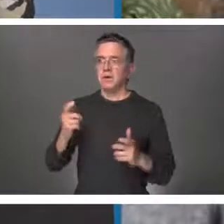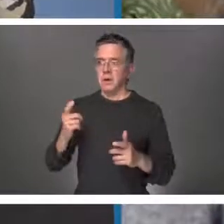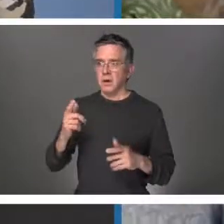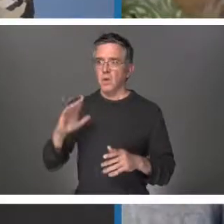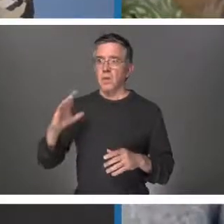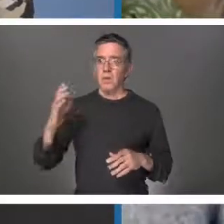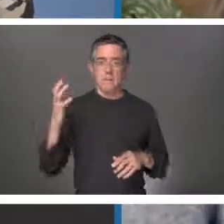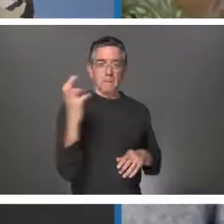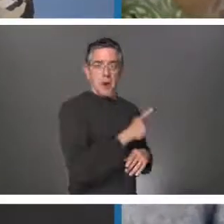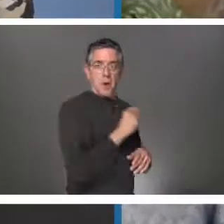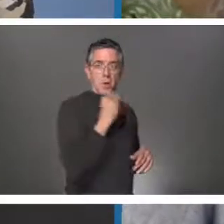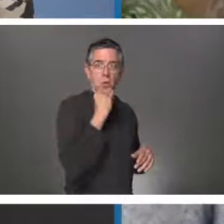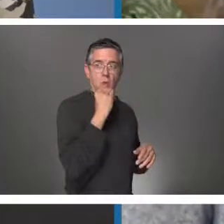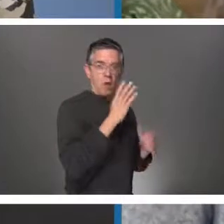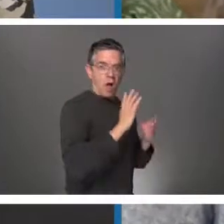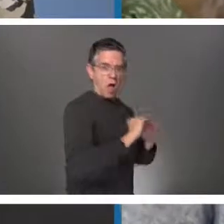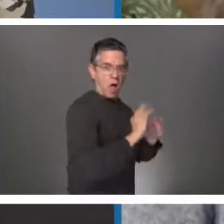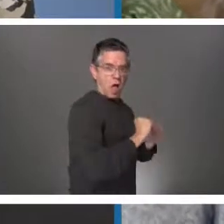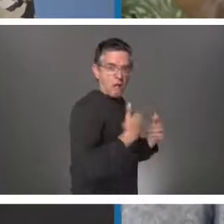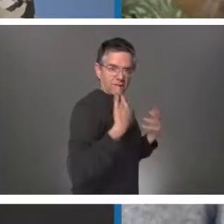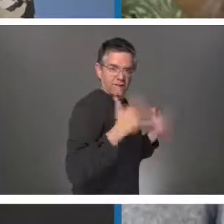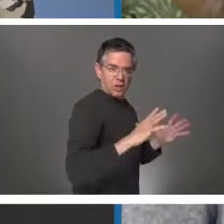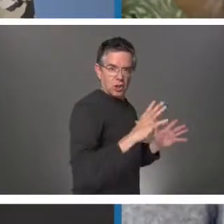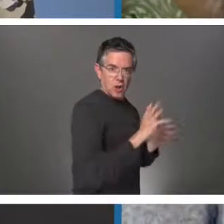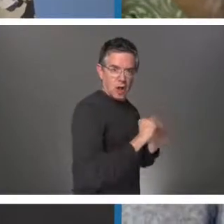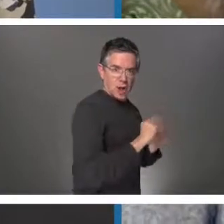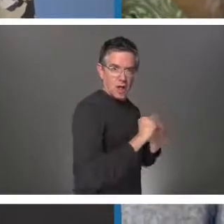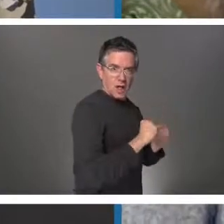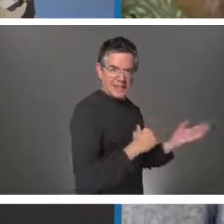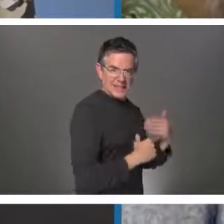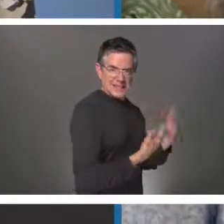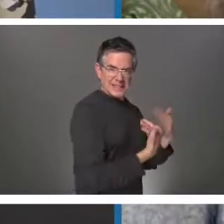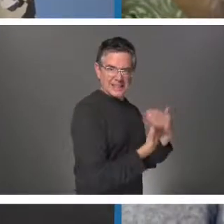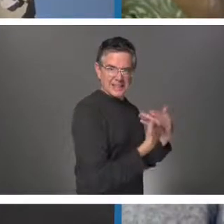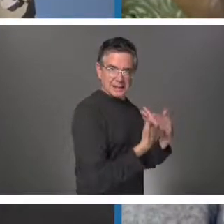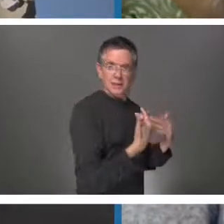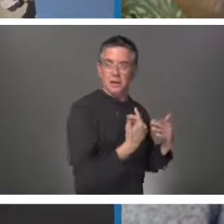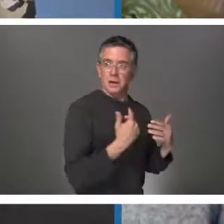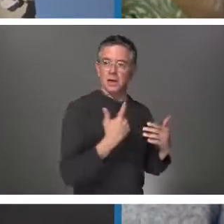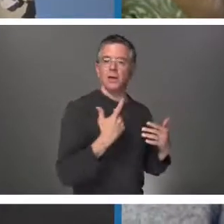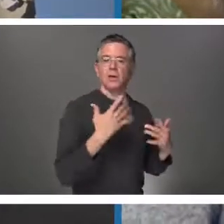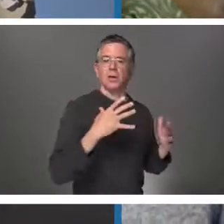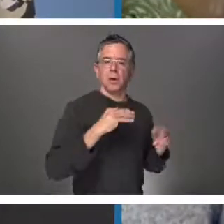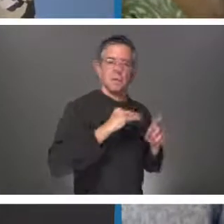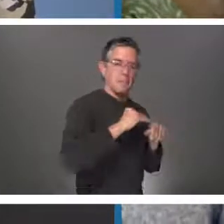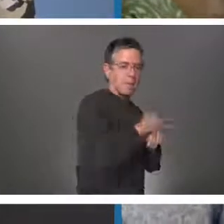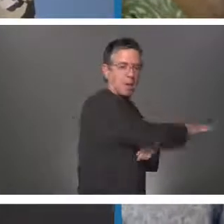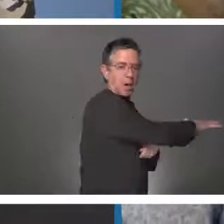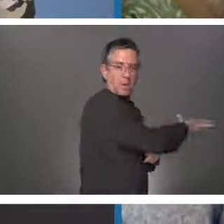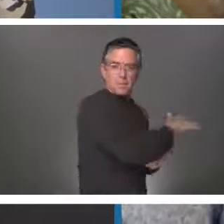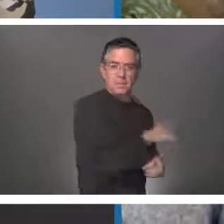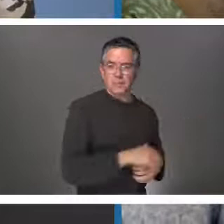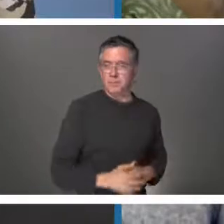And just trying to invest in the resources, which for the most part, are people.